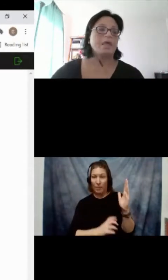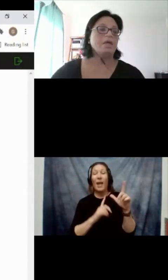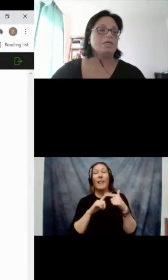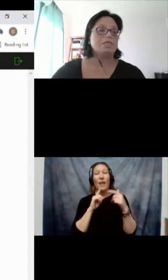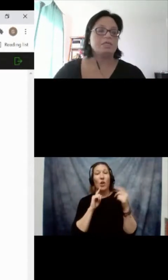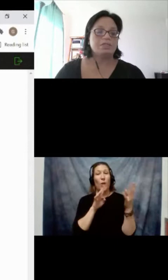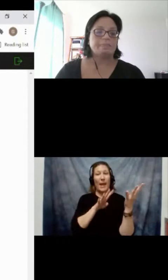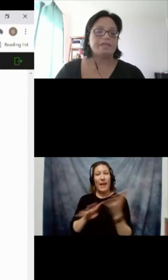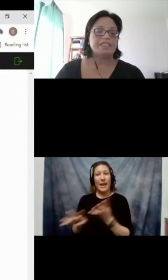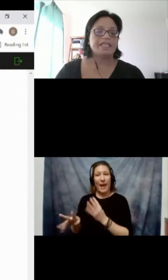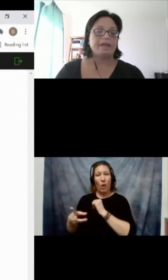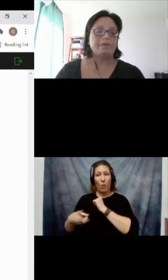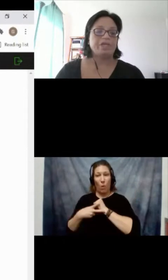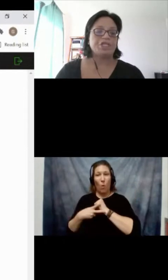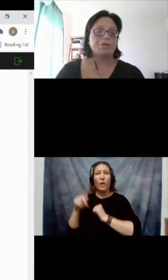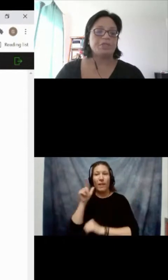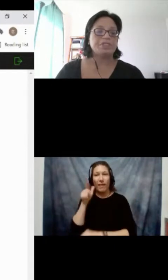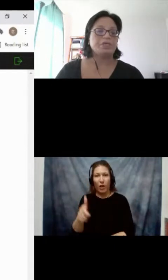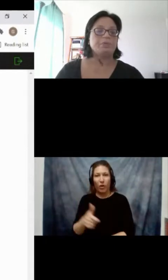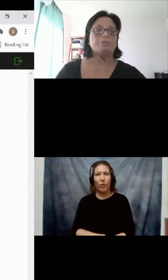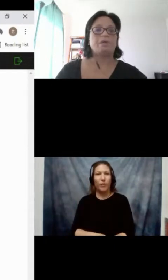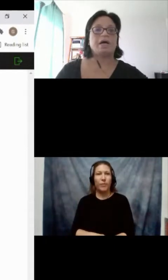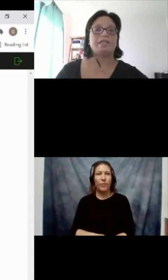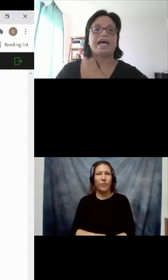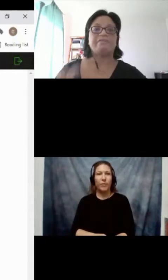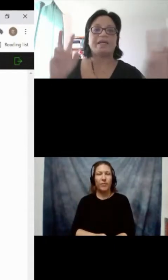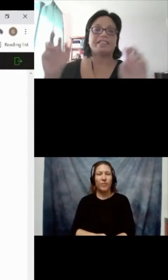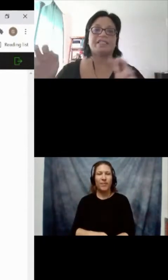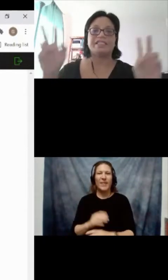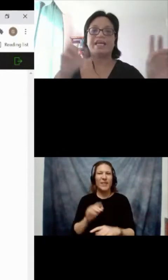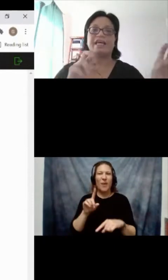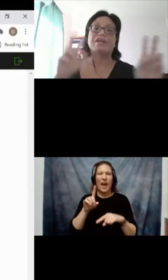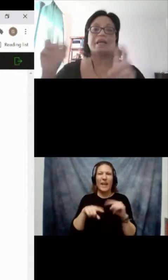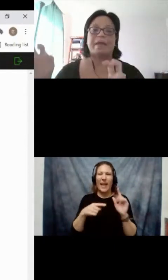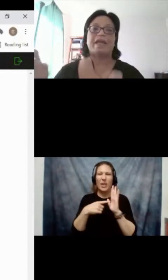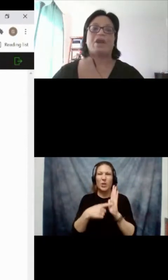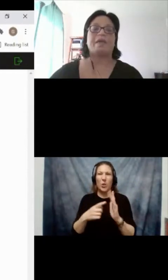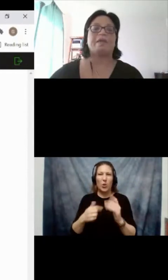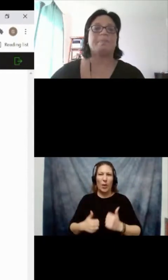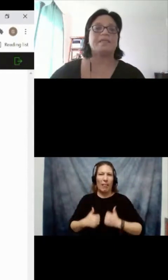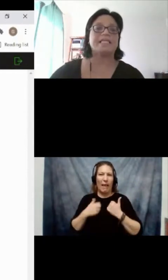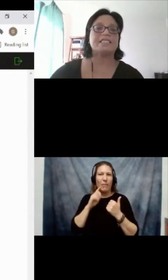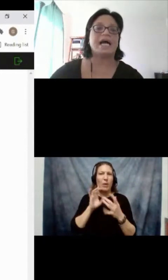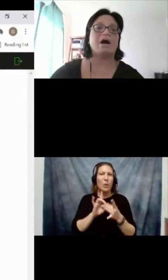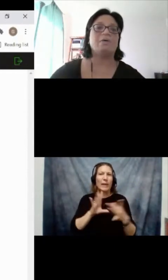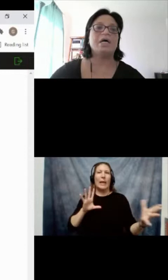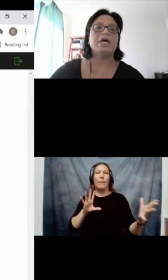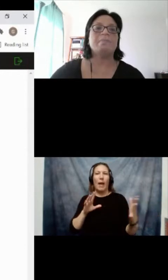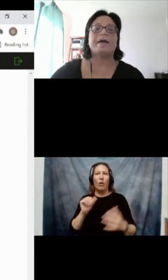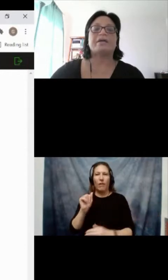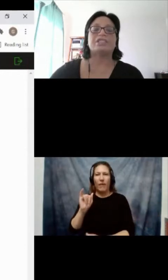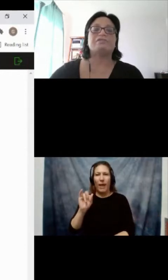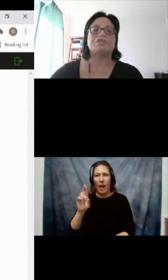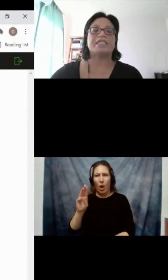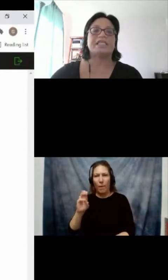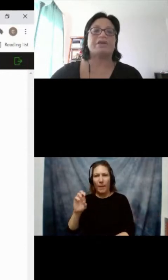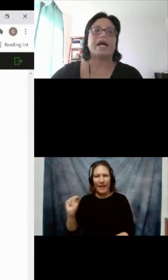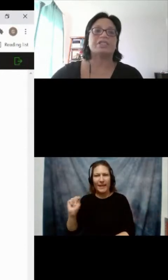so i apologize i can't really show it to you uh live because it'll take it'll kick me out air me but that's how microsoft translator actually works